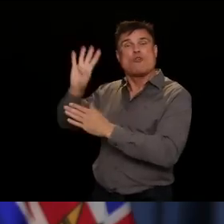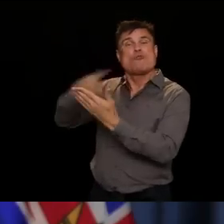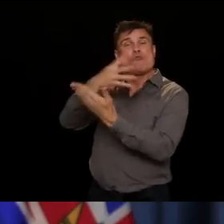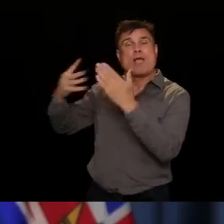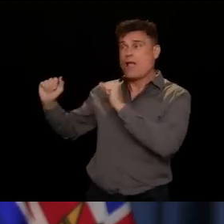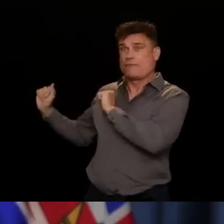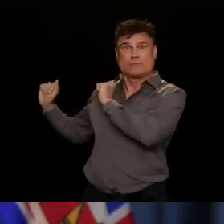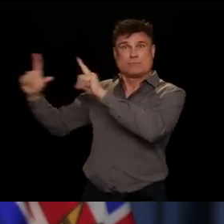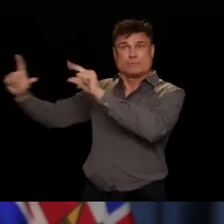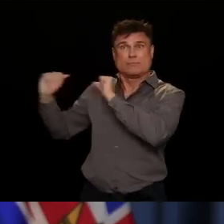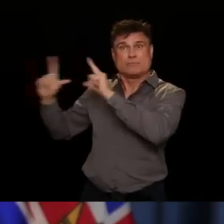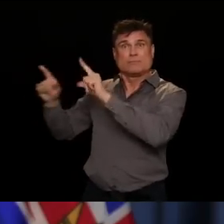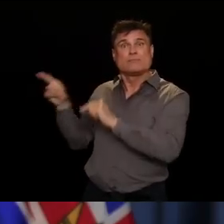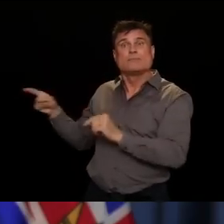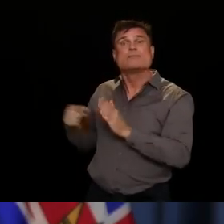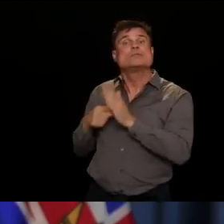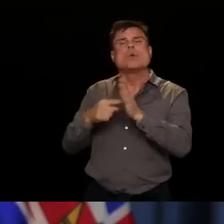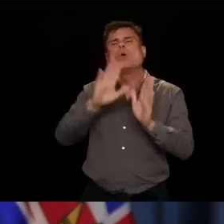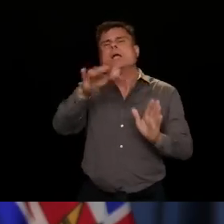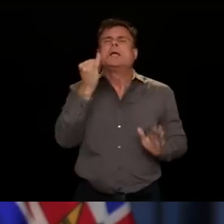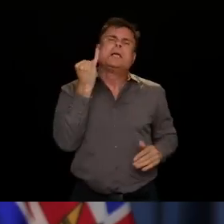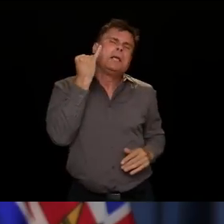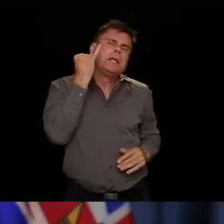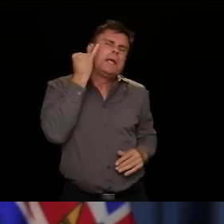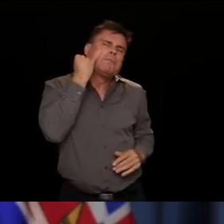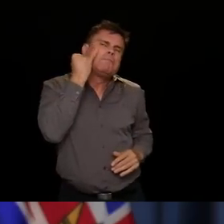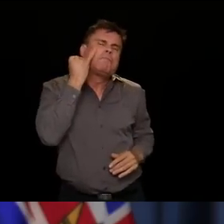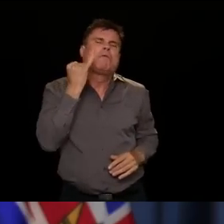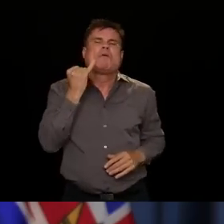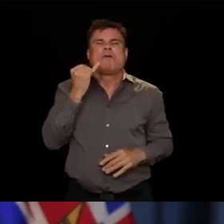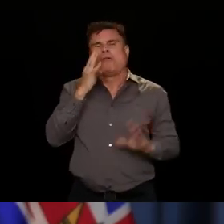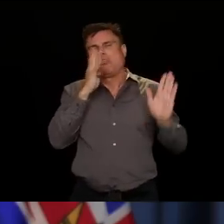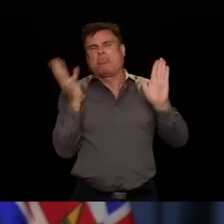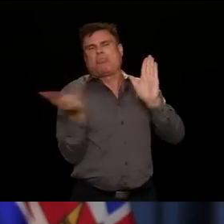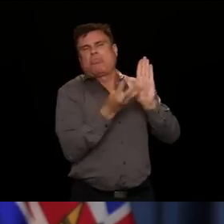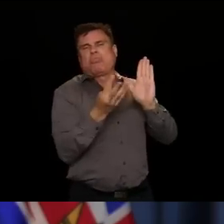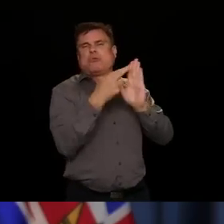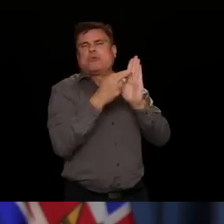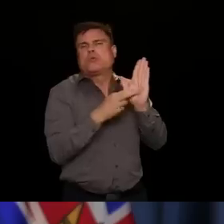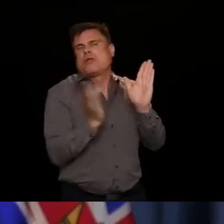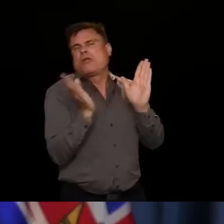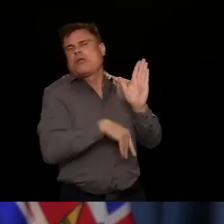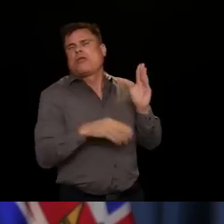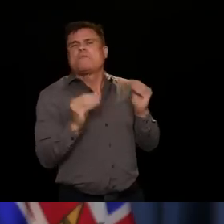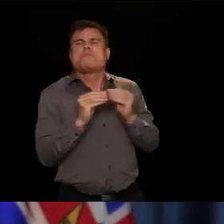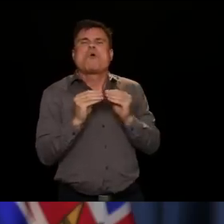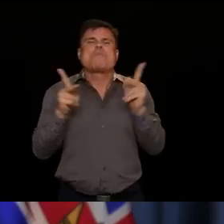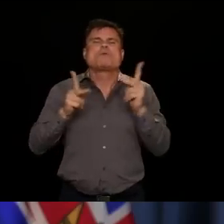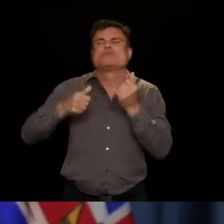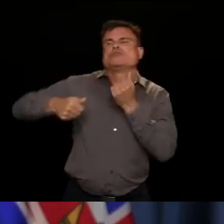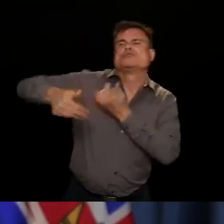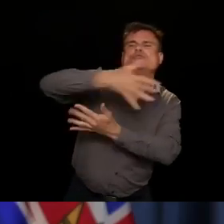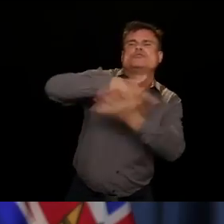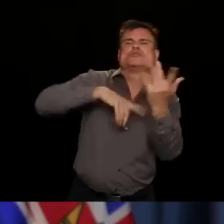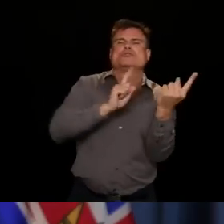distancing. It shows us once again that physical distancing saves lives. And as we do more